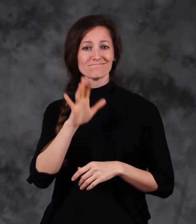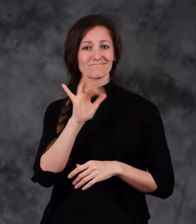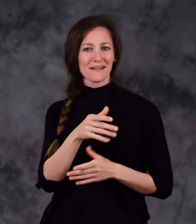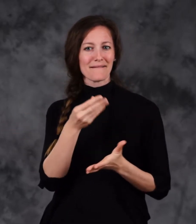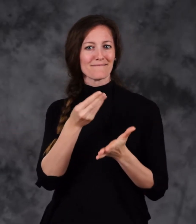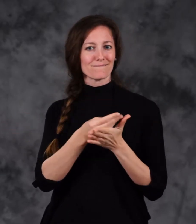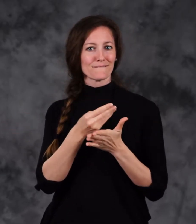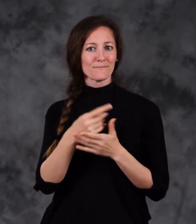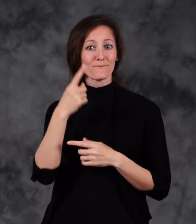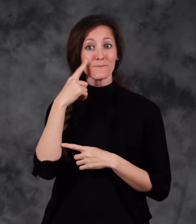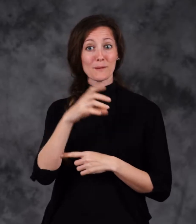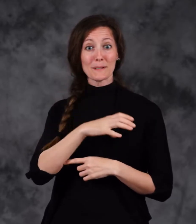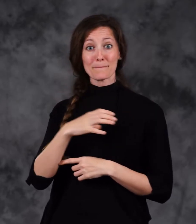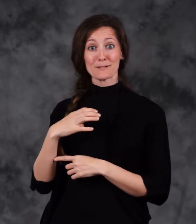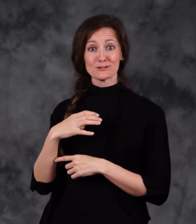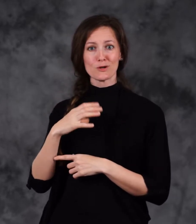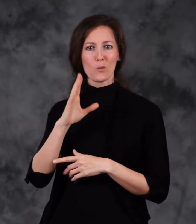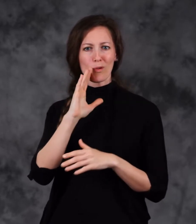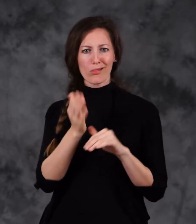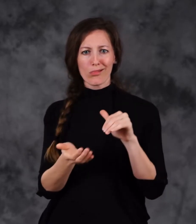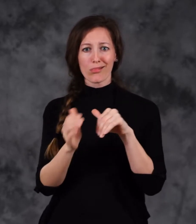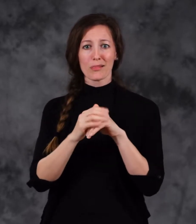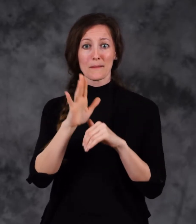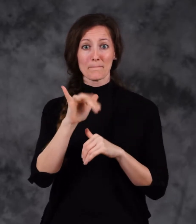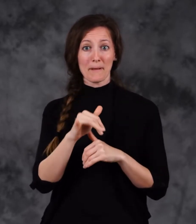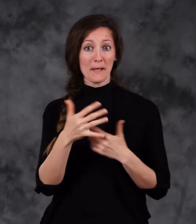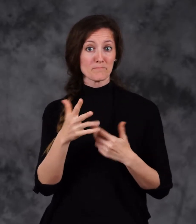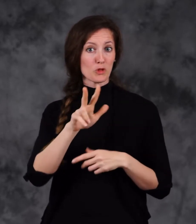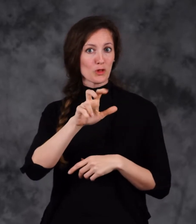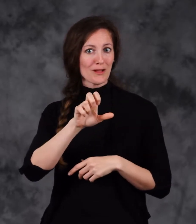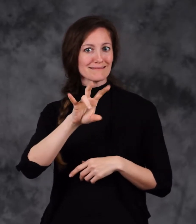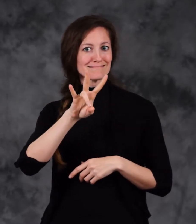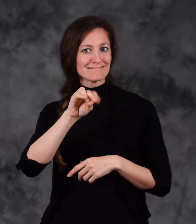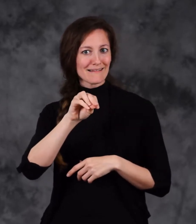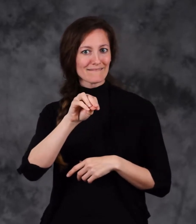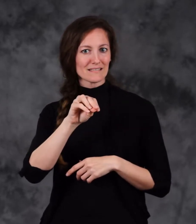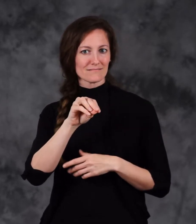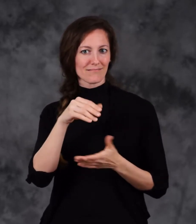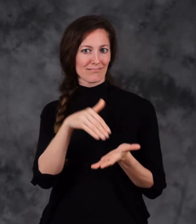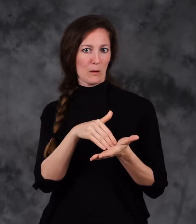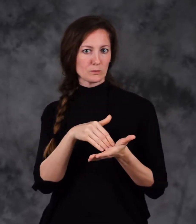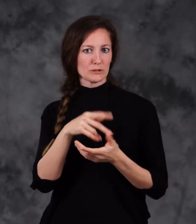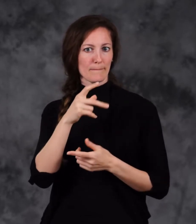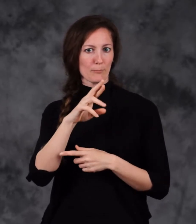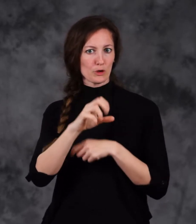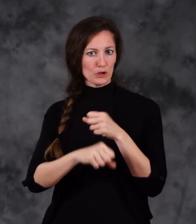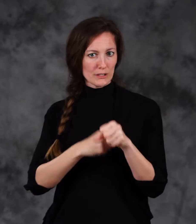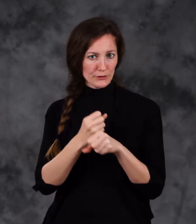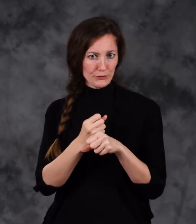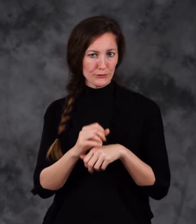Funding for the Commission will be increased by $370,000 per year.